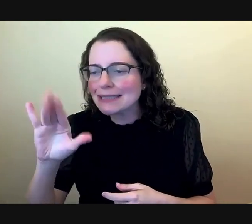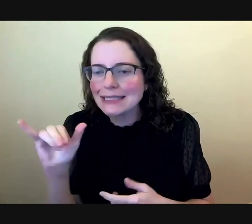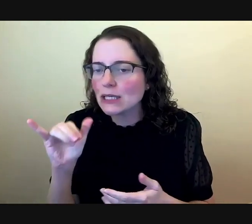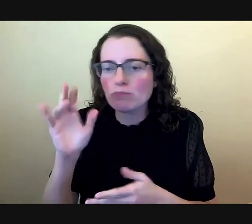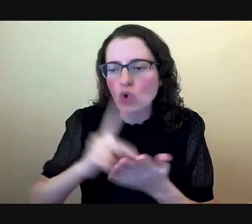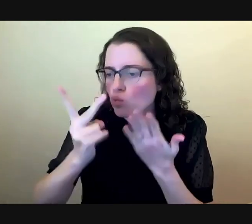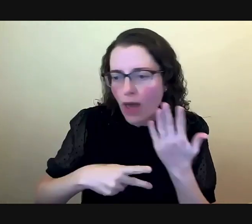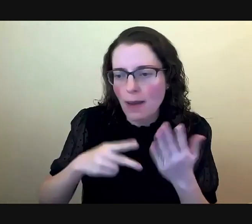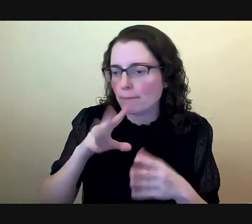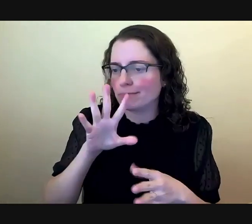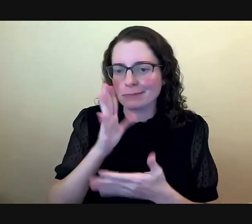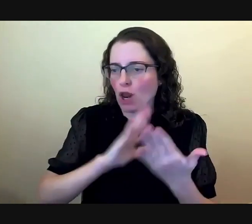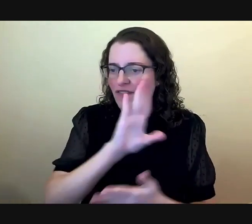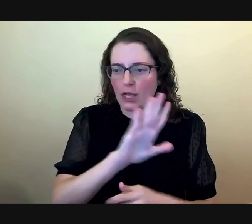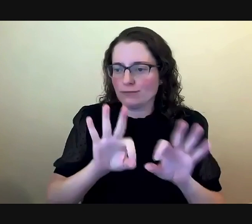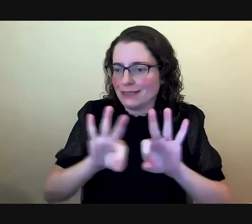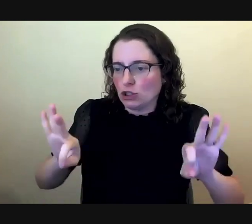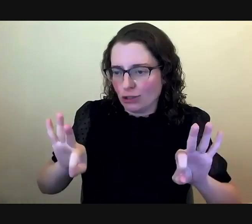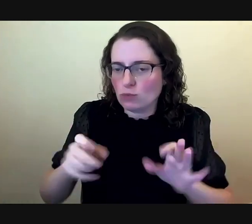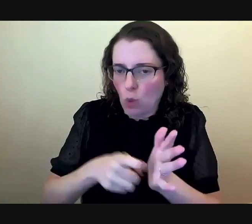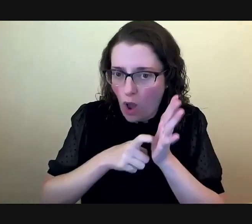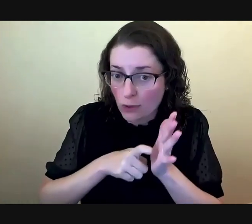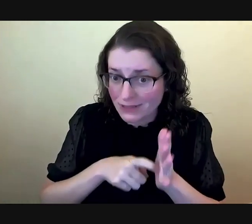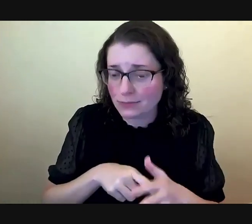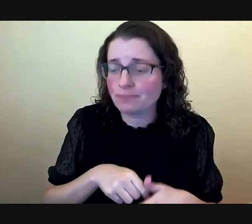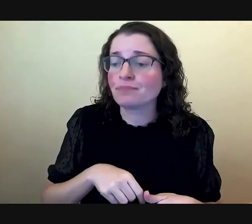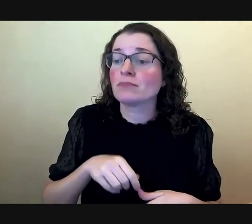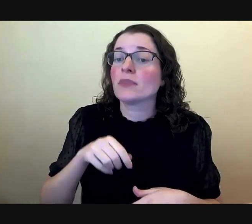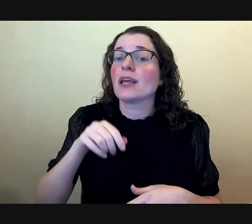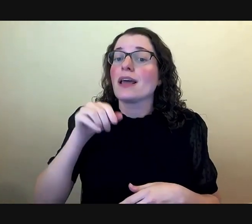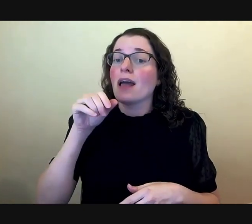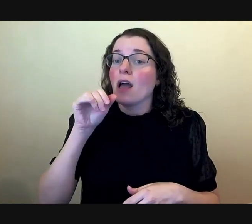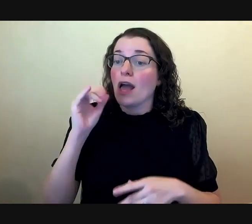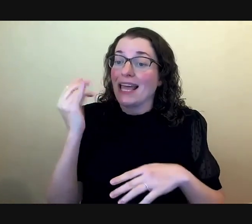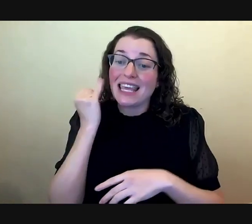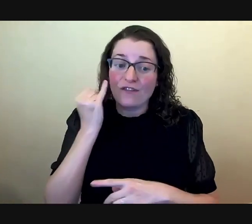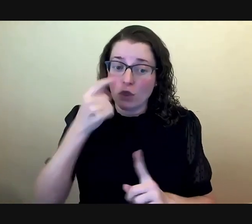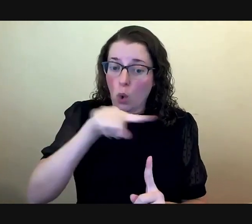or residency programs or whatnot, part of their degree requirements.